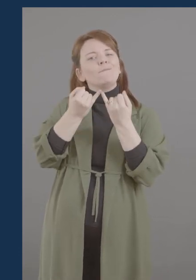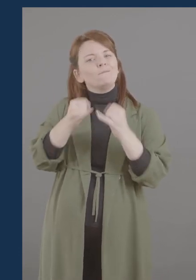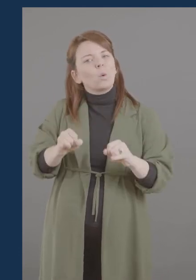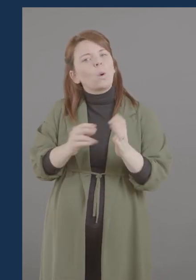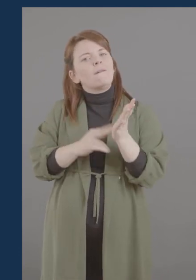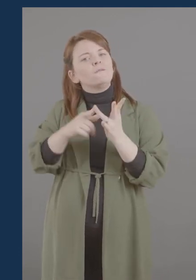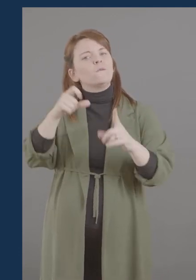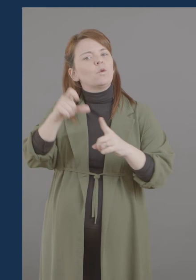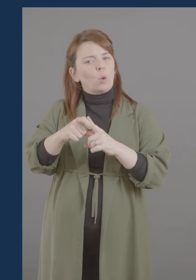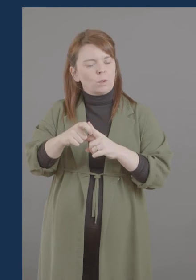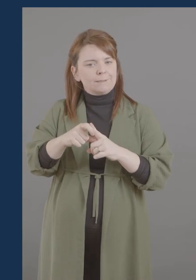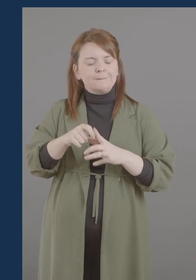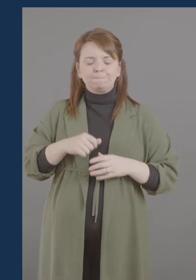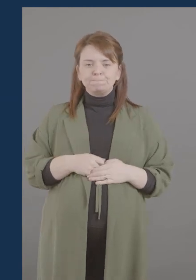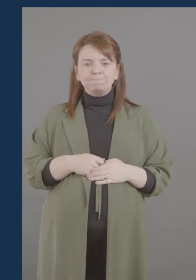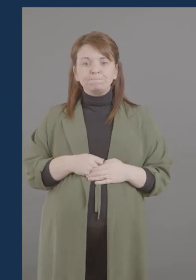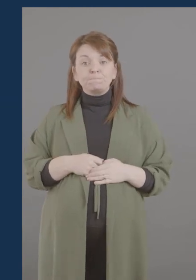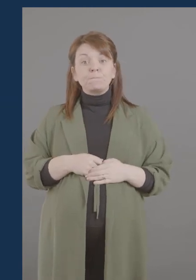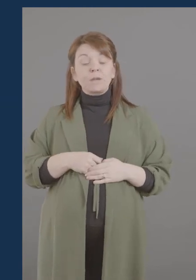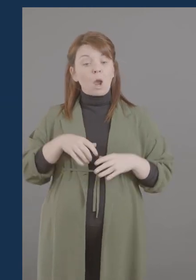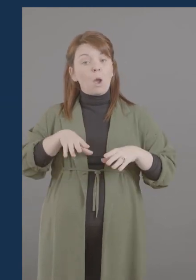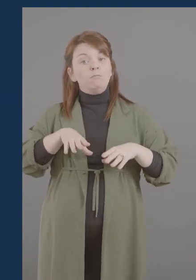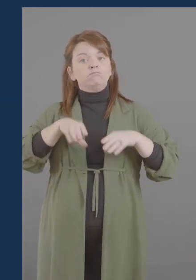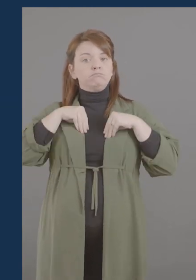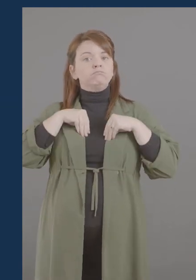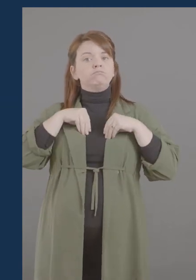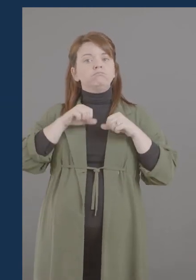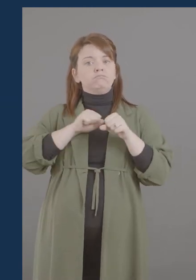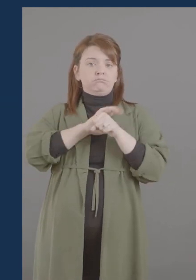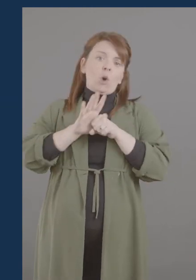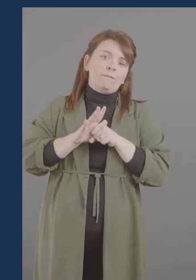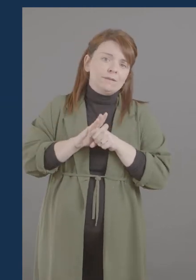there will be different things you need to do. Positive rapid lateral flow test result: